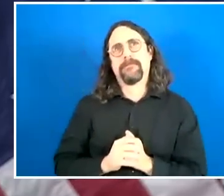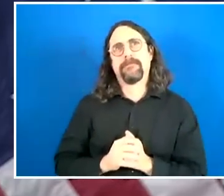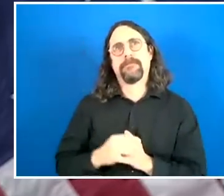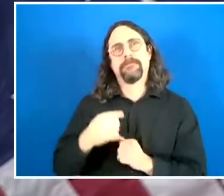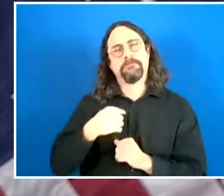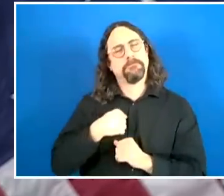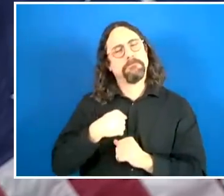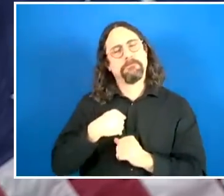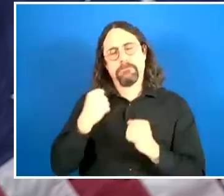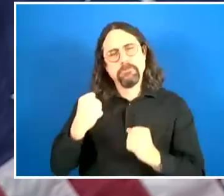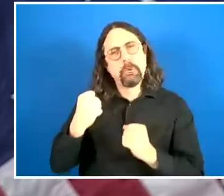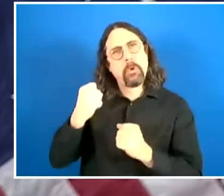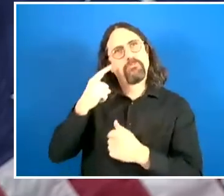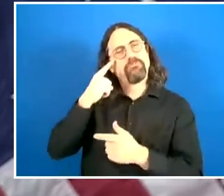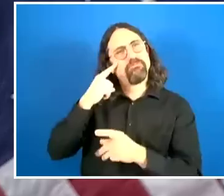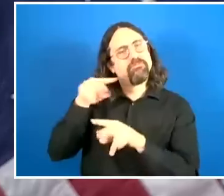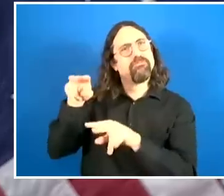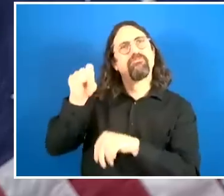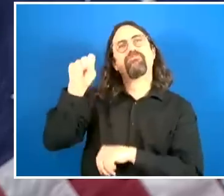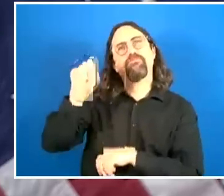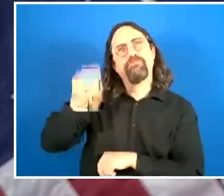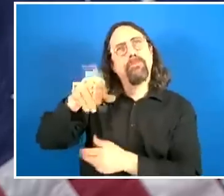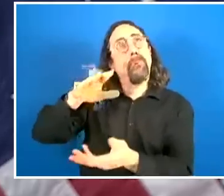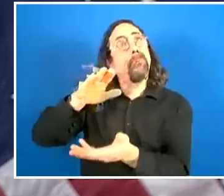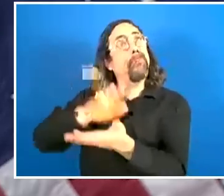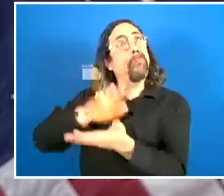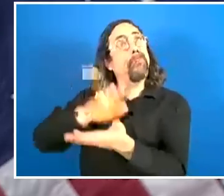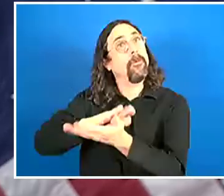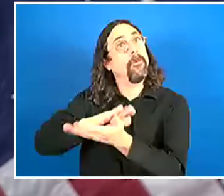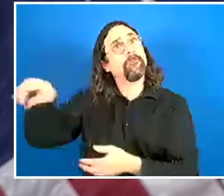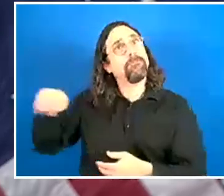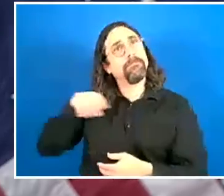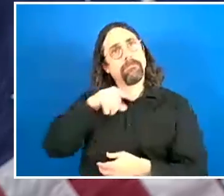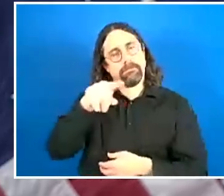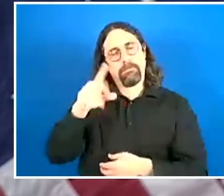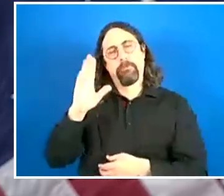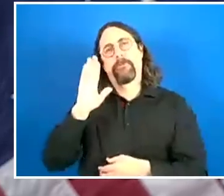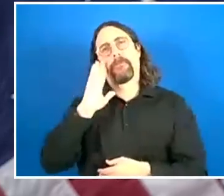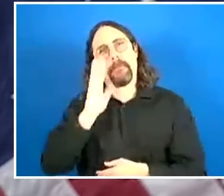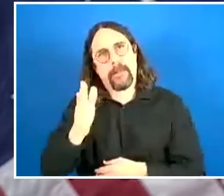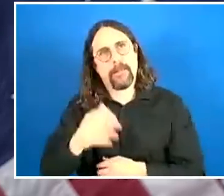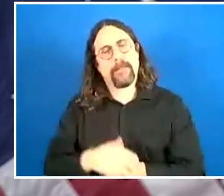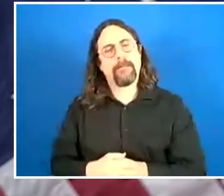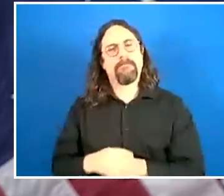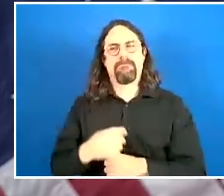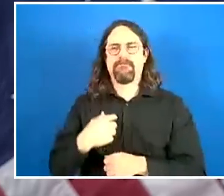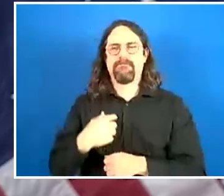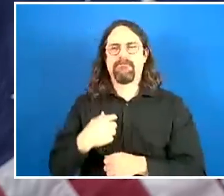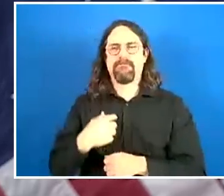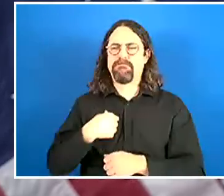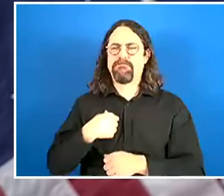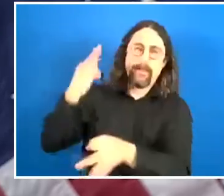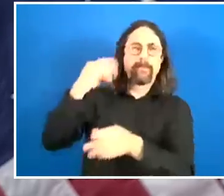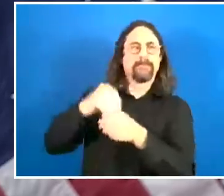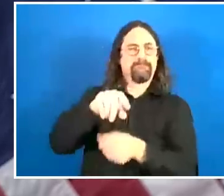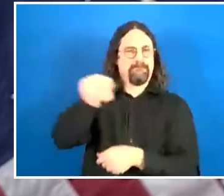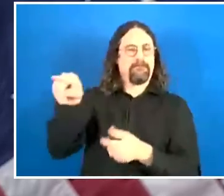HAVE TO BE KIND OF HISTORIC ACHIEVEMENT OF WHAT WE HAVE TO DO THIS COMING